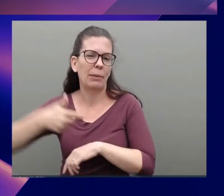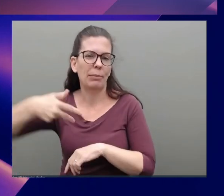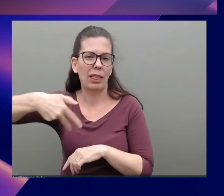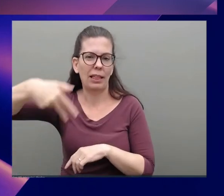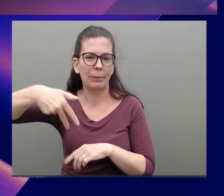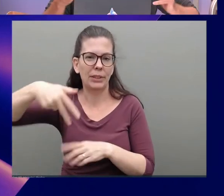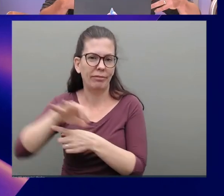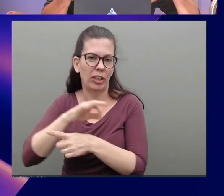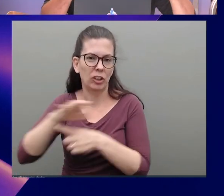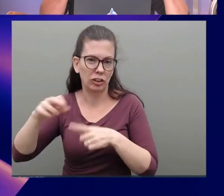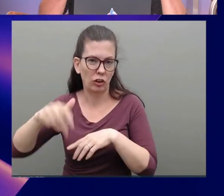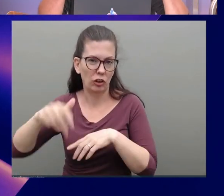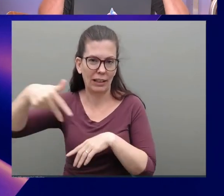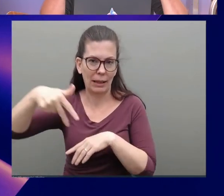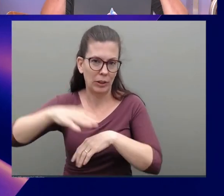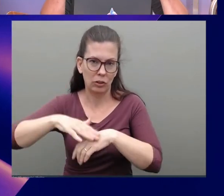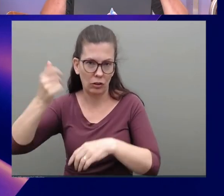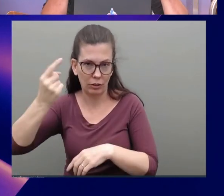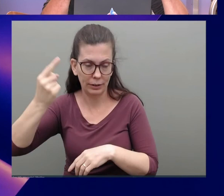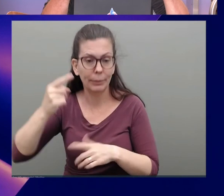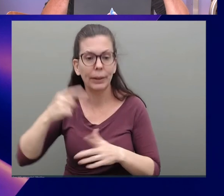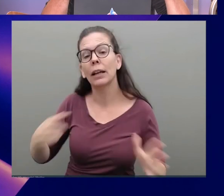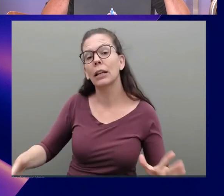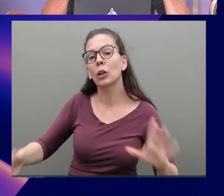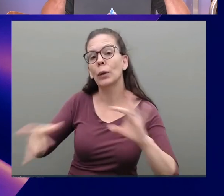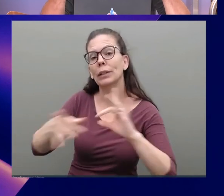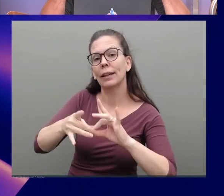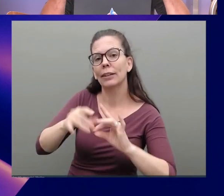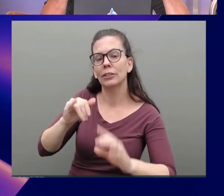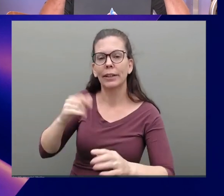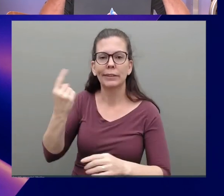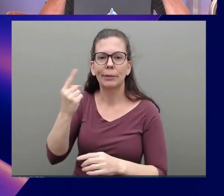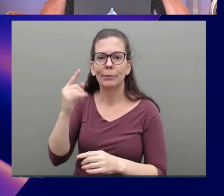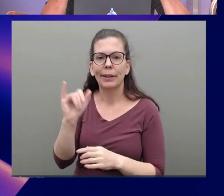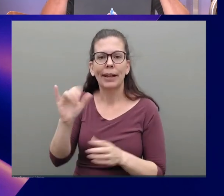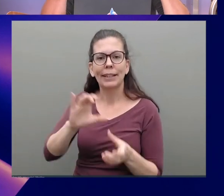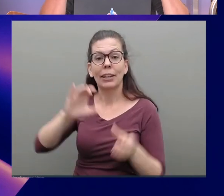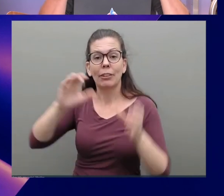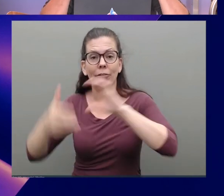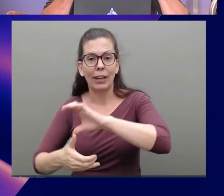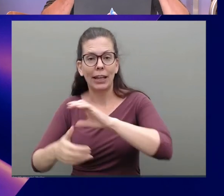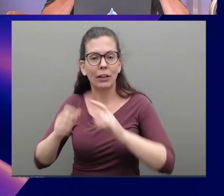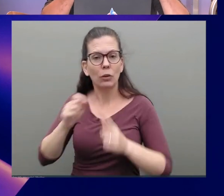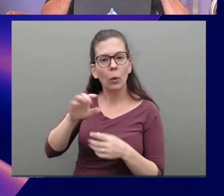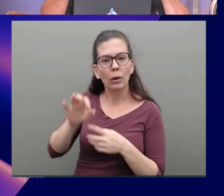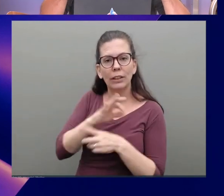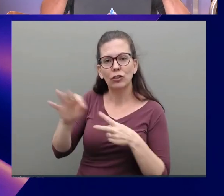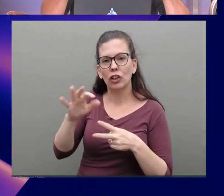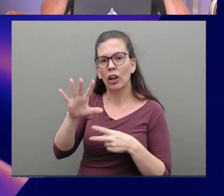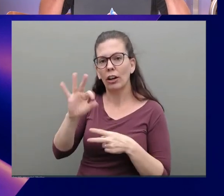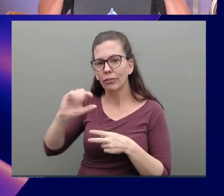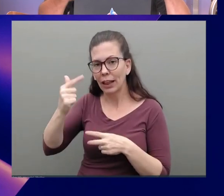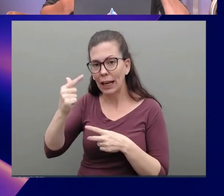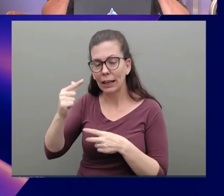And I attach this, again, to something like configuration data or feature flag data, and when that feature flag data changes,